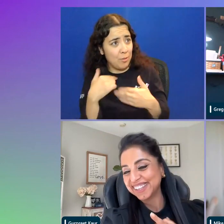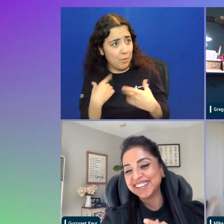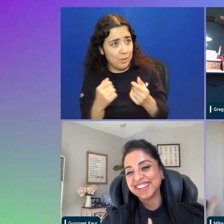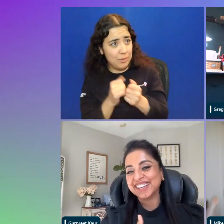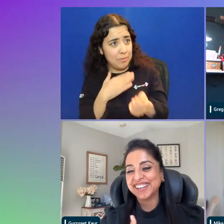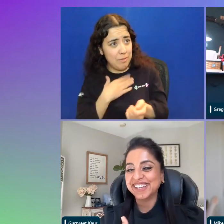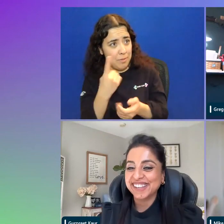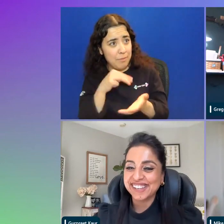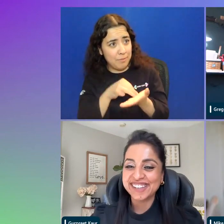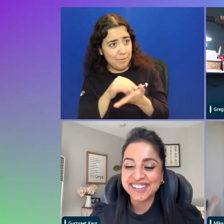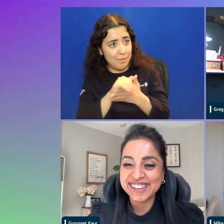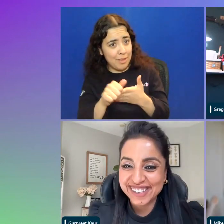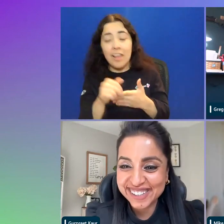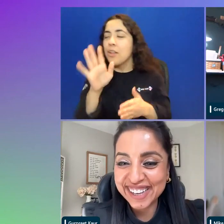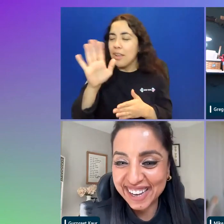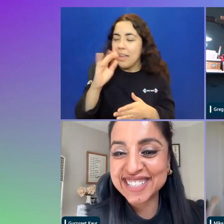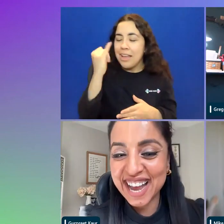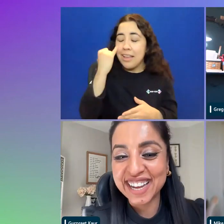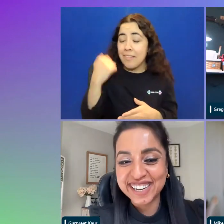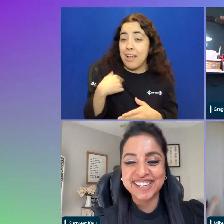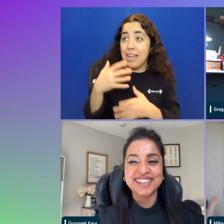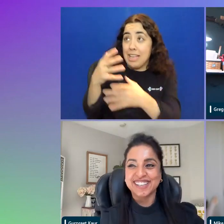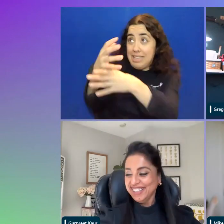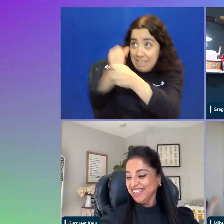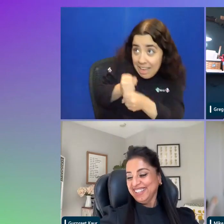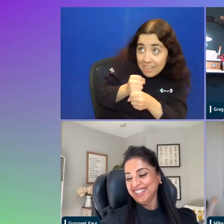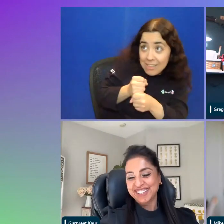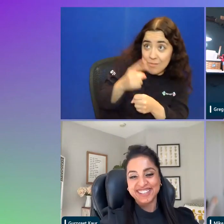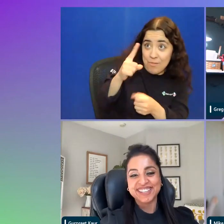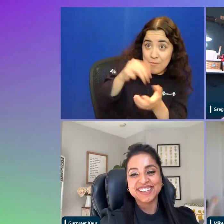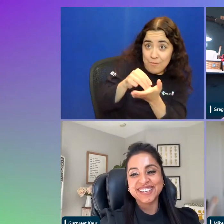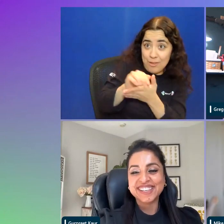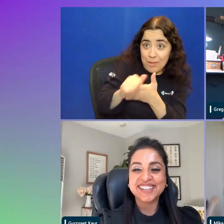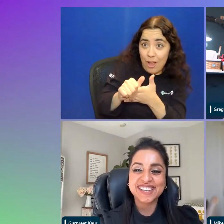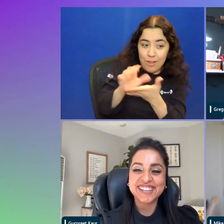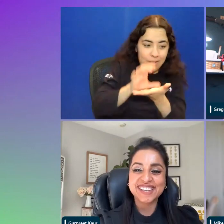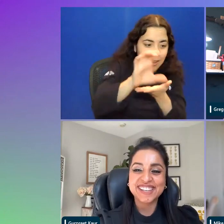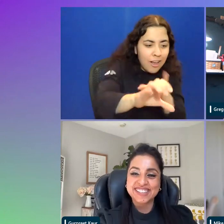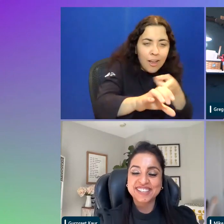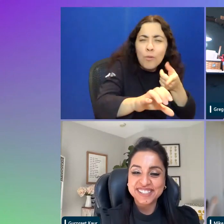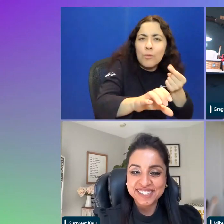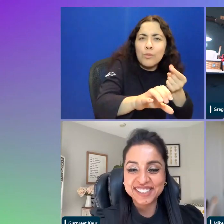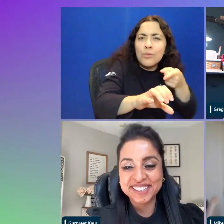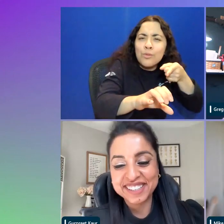kind of. If I could get $1 million, what would I do with it is really the question. And people want to know how, how do